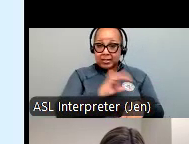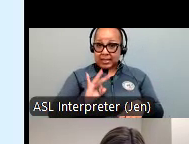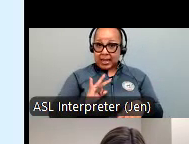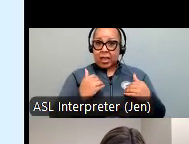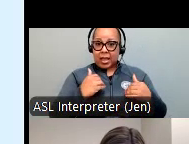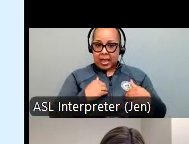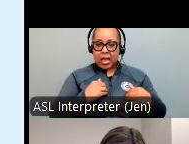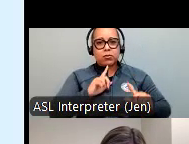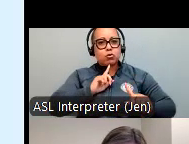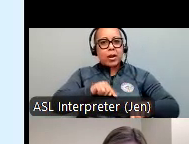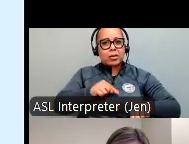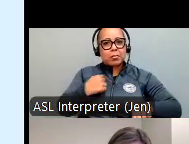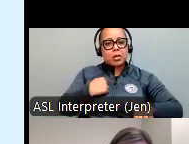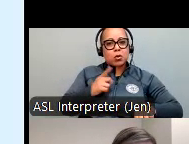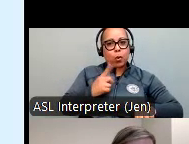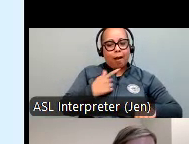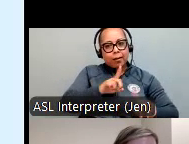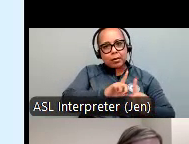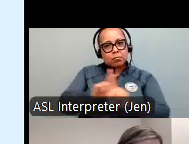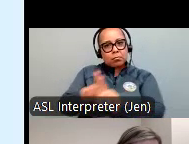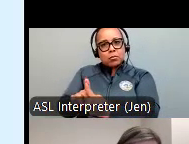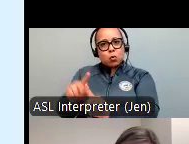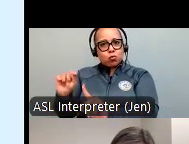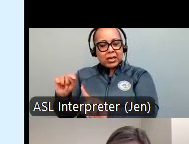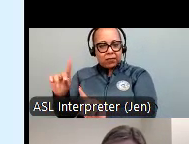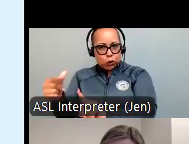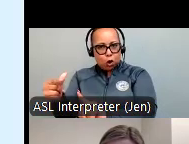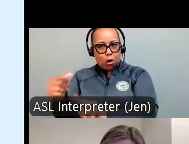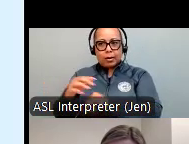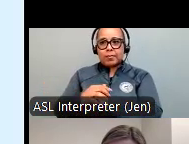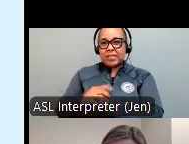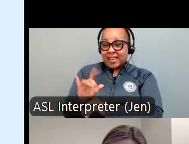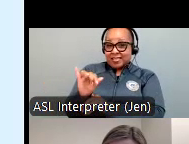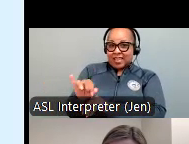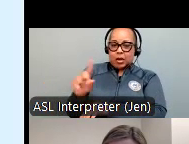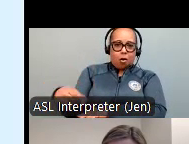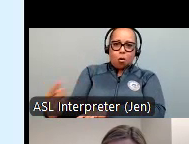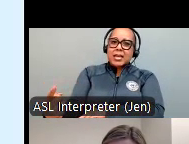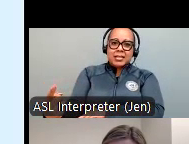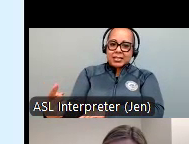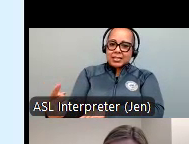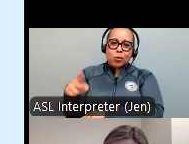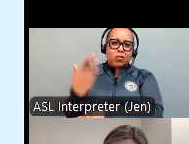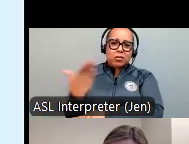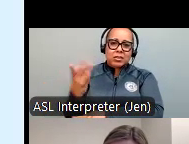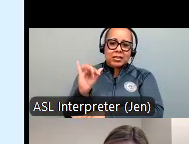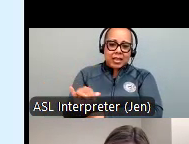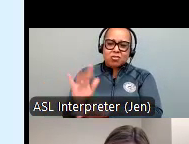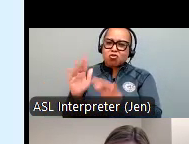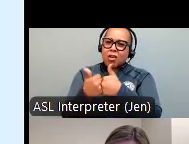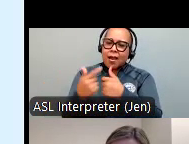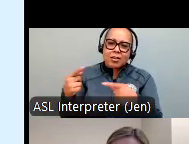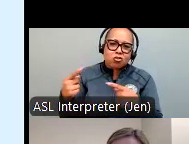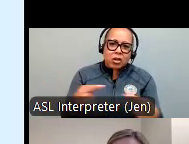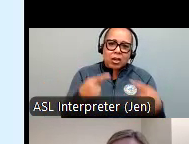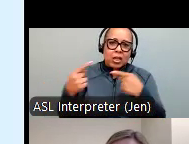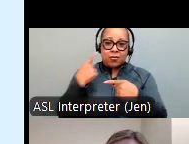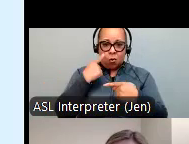me to where I could relieve the dog. That's always one of those things that's challenging for someone